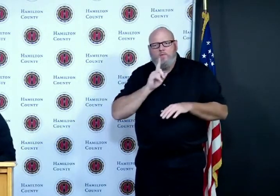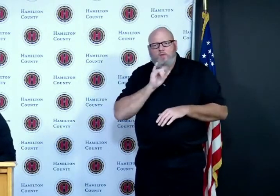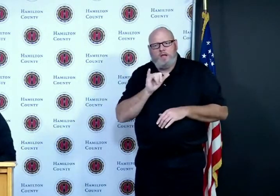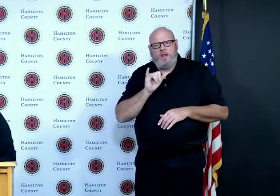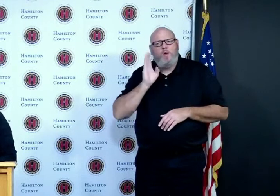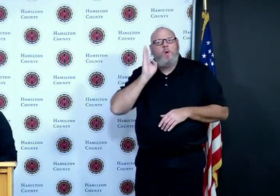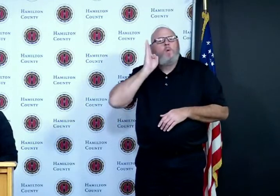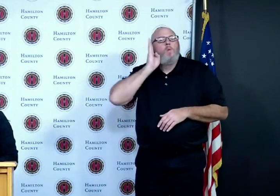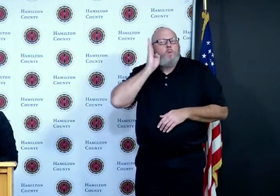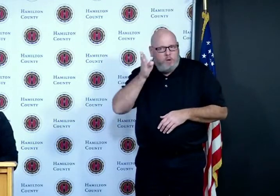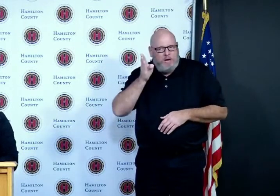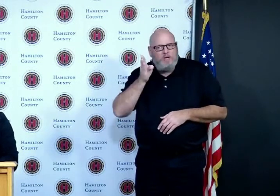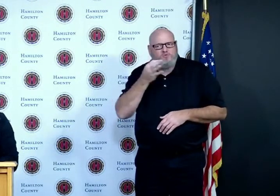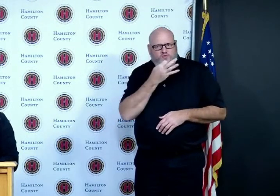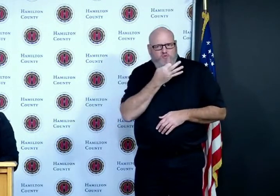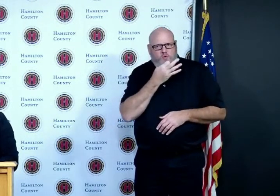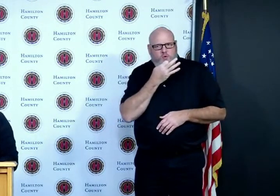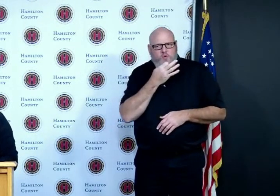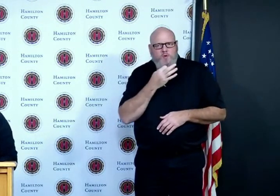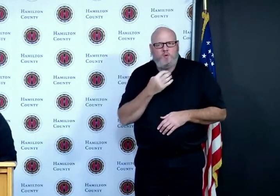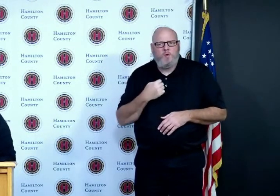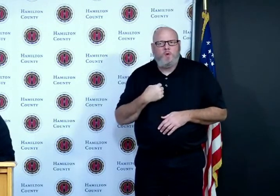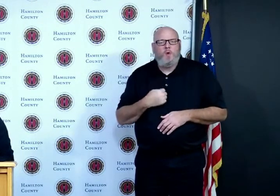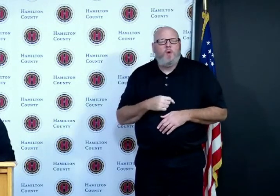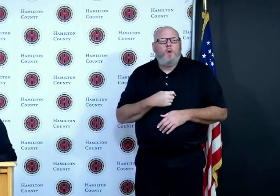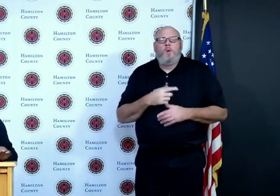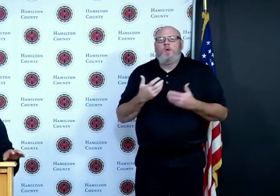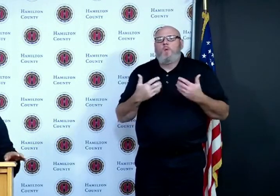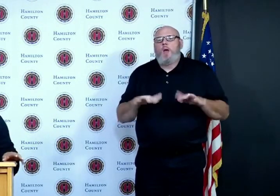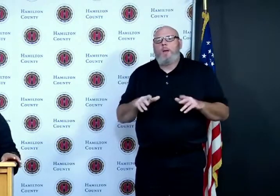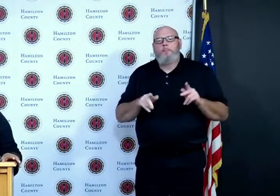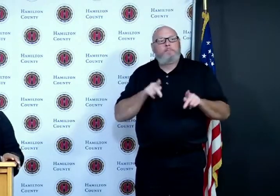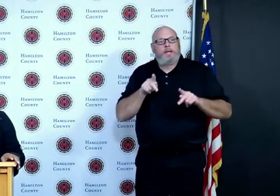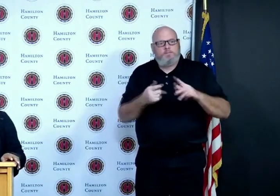we didn't lose people in the meantime we have over six hundred thousand dollars that has